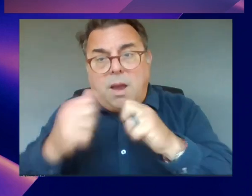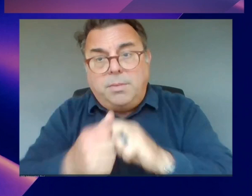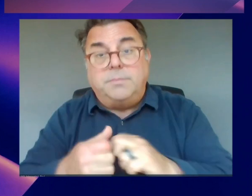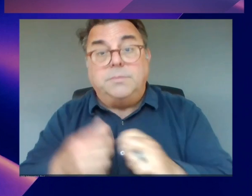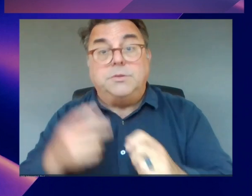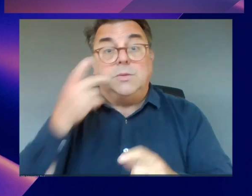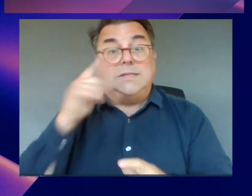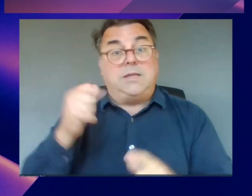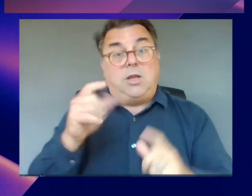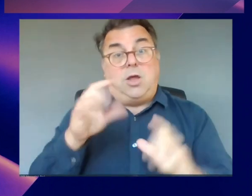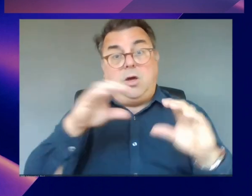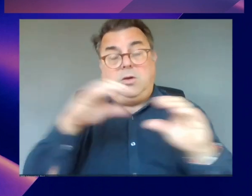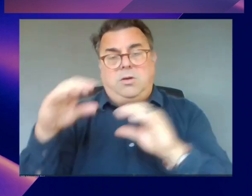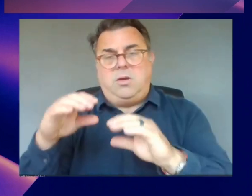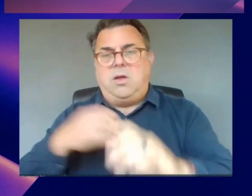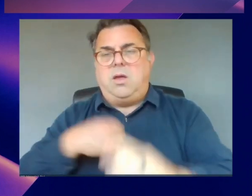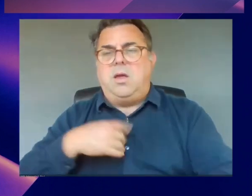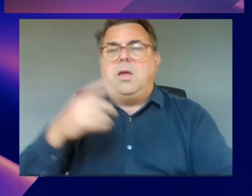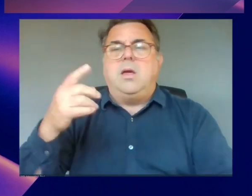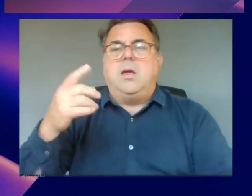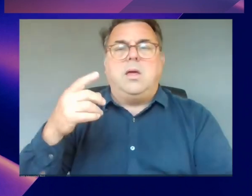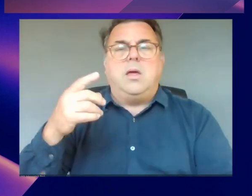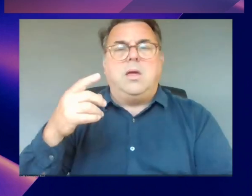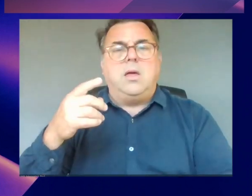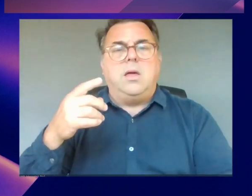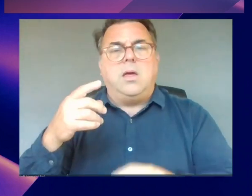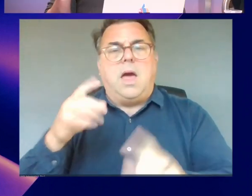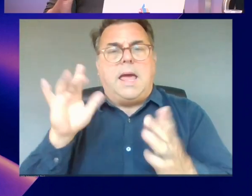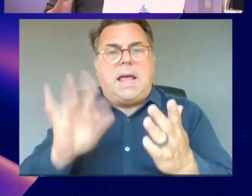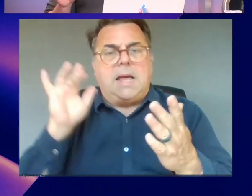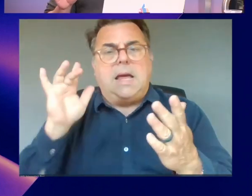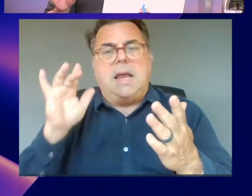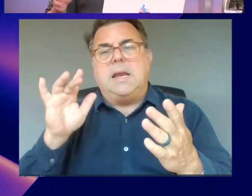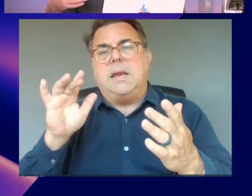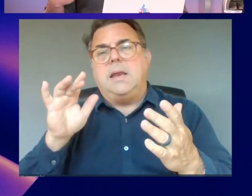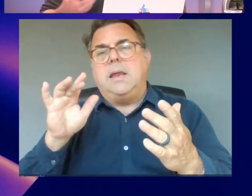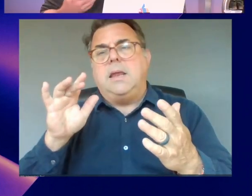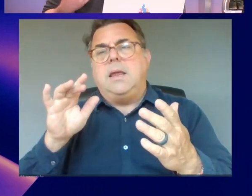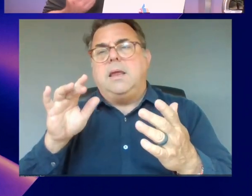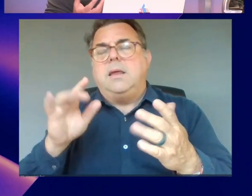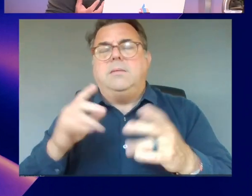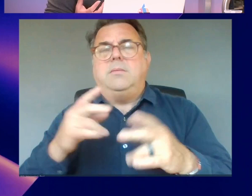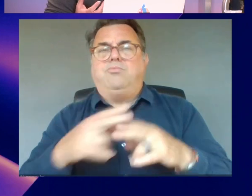if I hover over this barbell, I click on it. It gives me a quick summary of what we've noticed